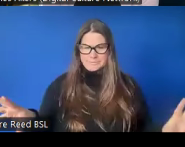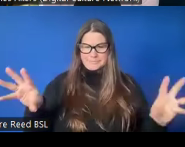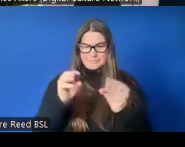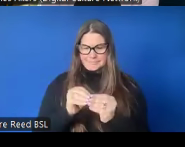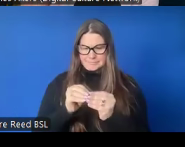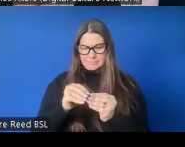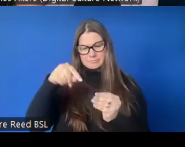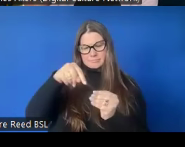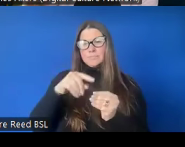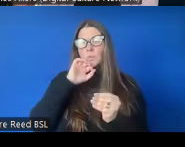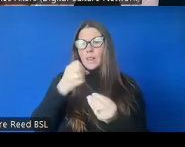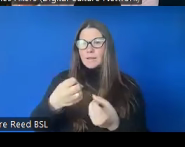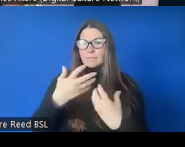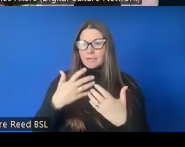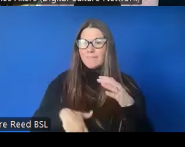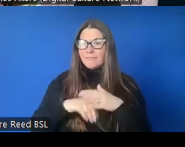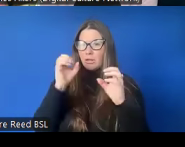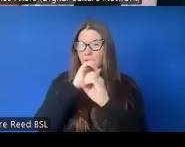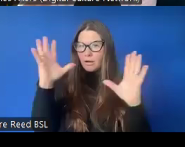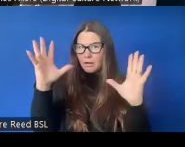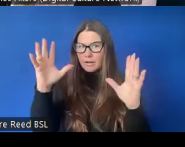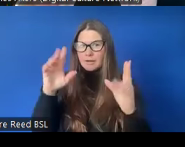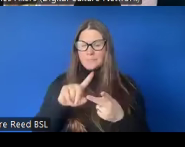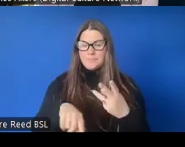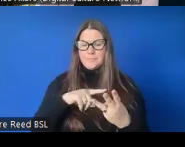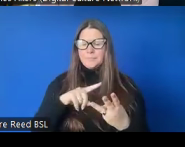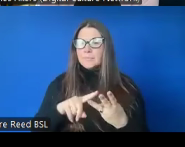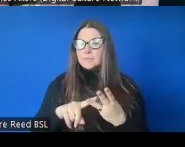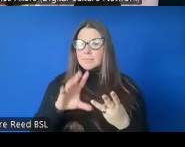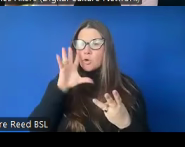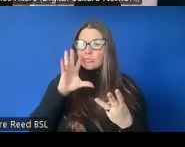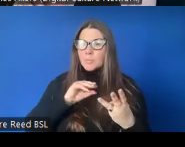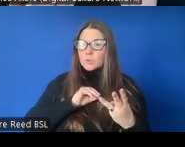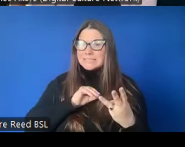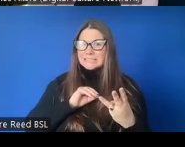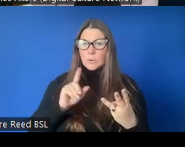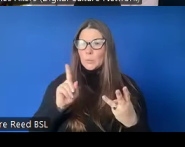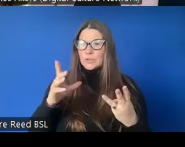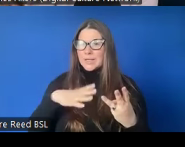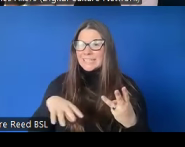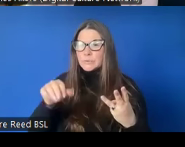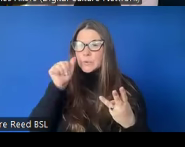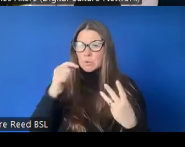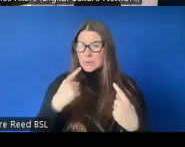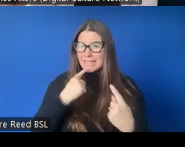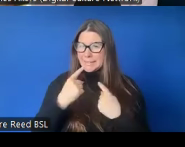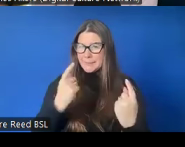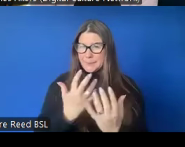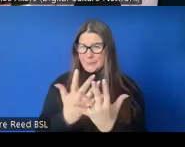Then we're going to touch on some elements of reporting as well. What would be useful for you to actually pull your data out and share across your different teams